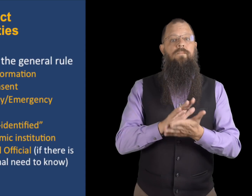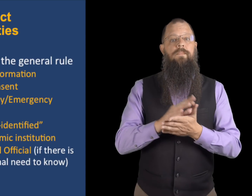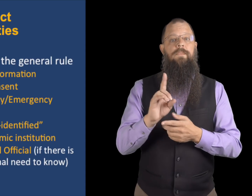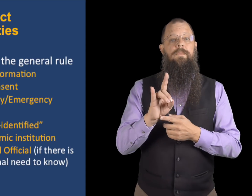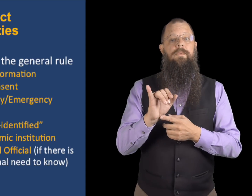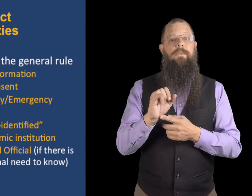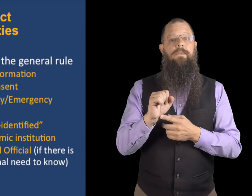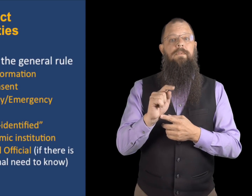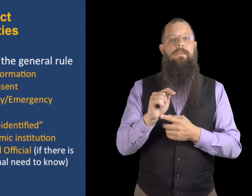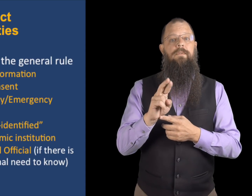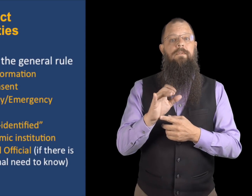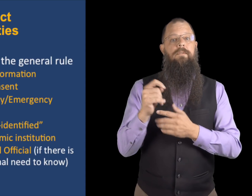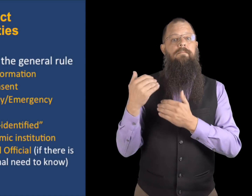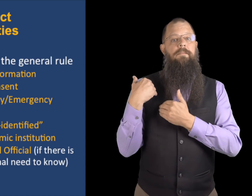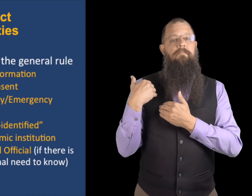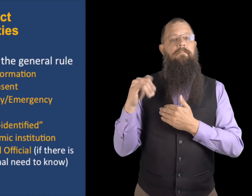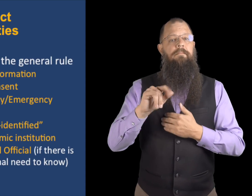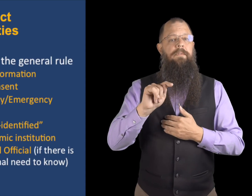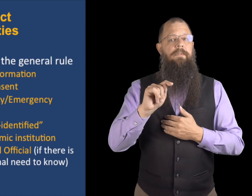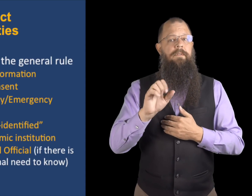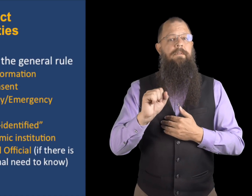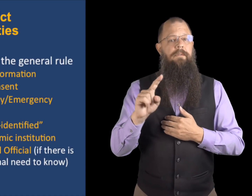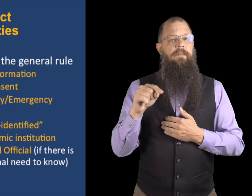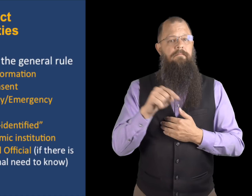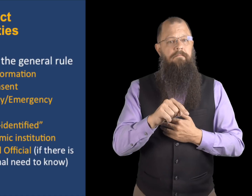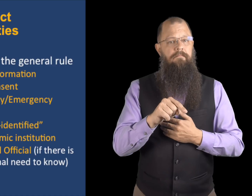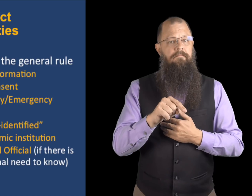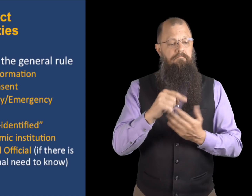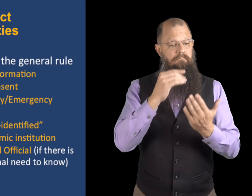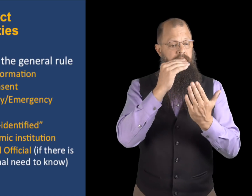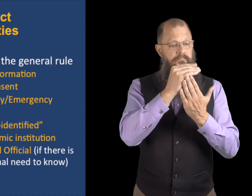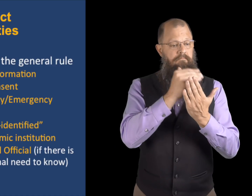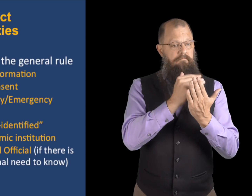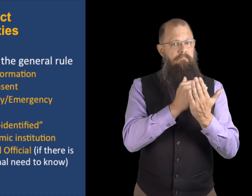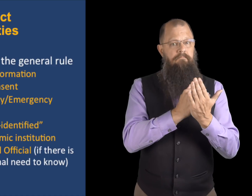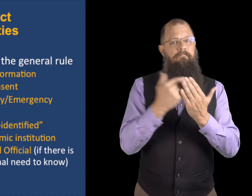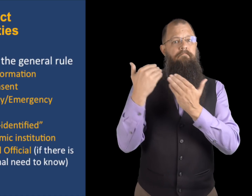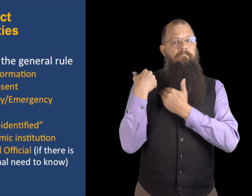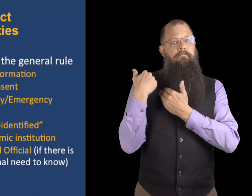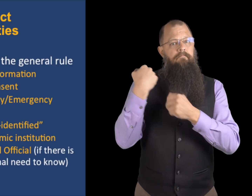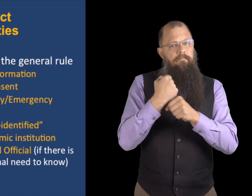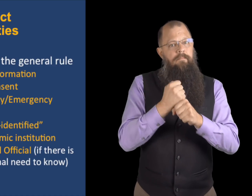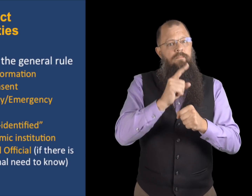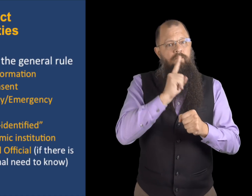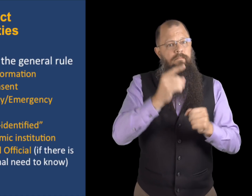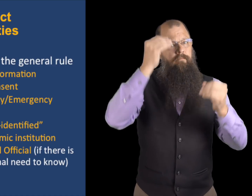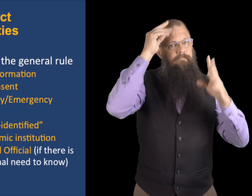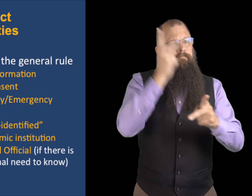A school district, meaning TSD, has its responsibility to keep educational